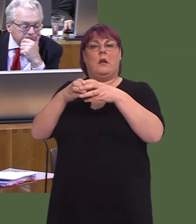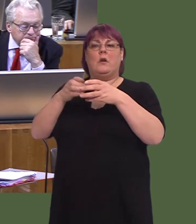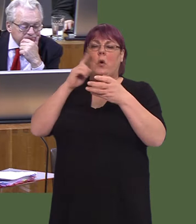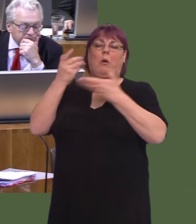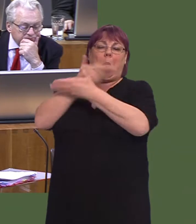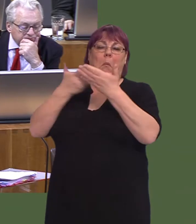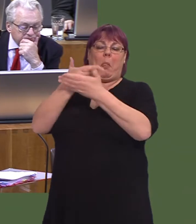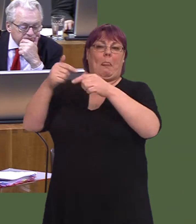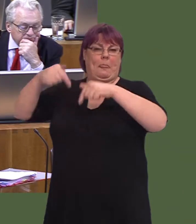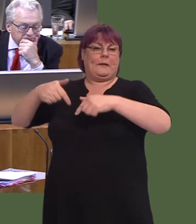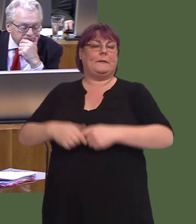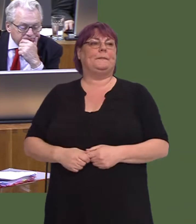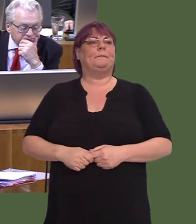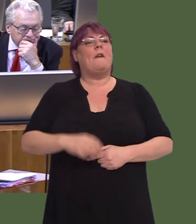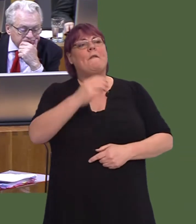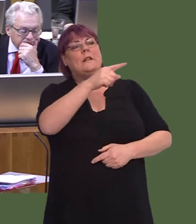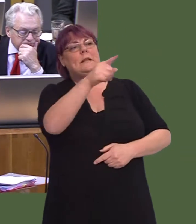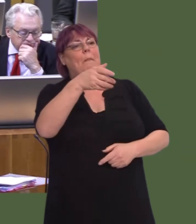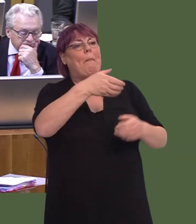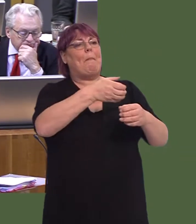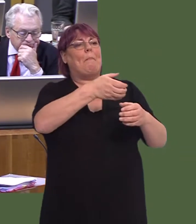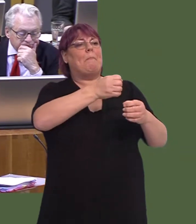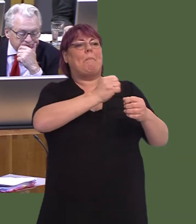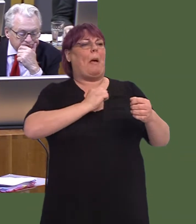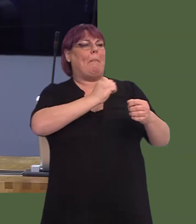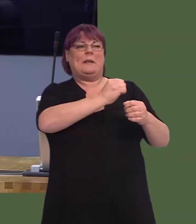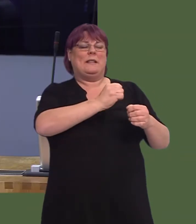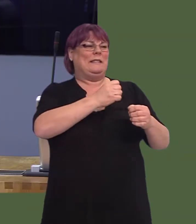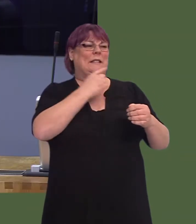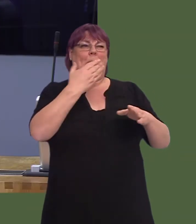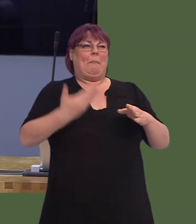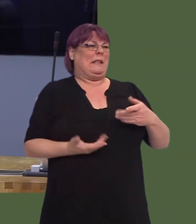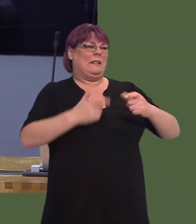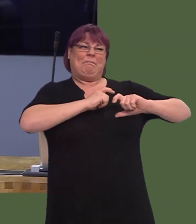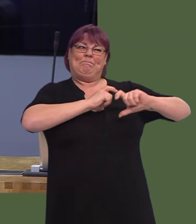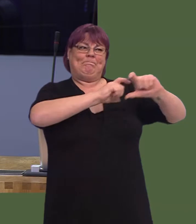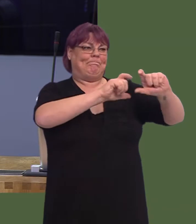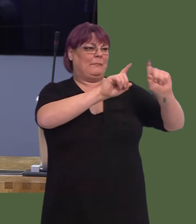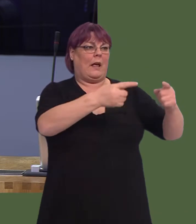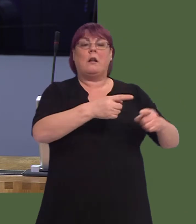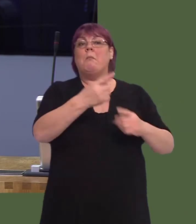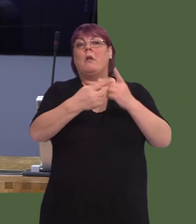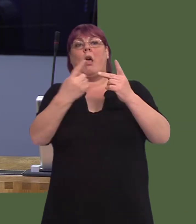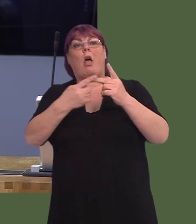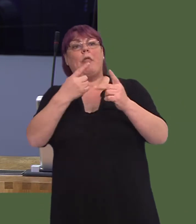It is true to say that, for some pubs, the business is no longer viable, but there are many pubs that I know of where it was a perfectly viable business but there was more money to